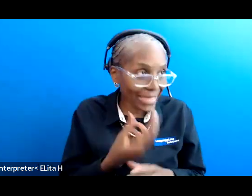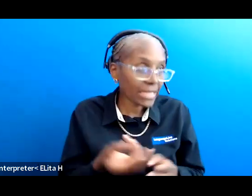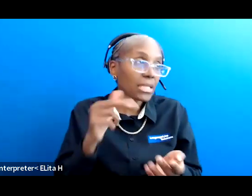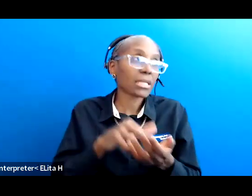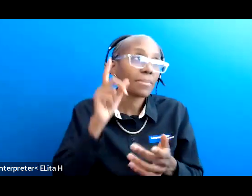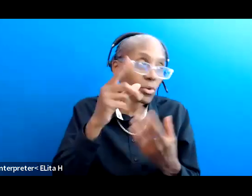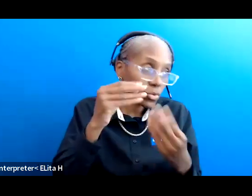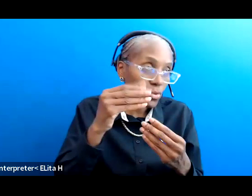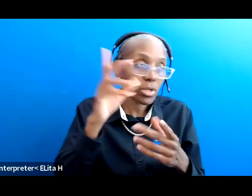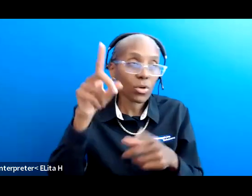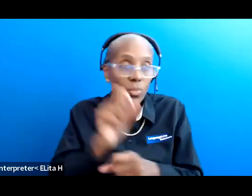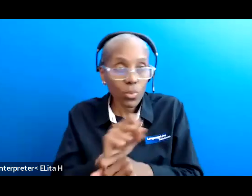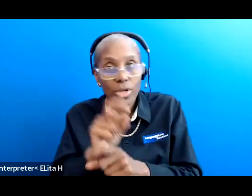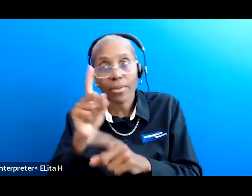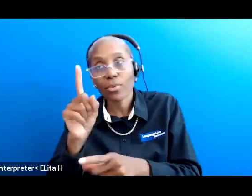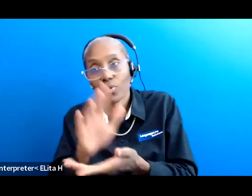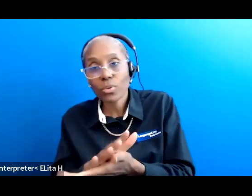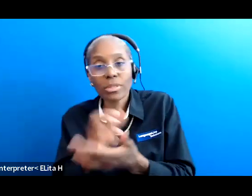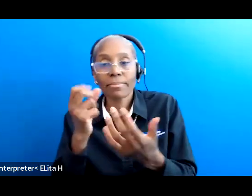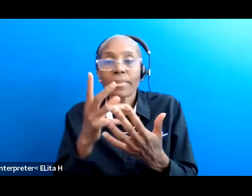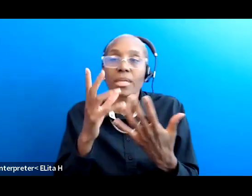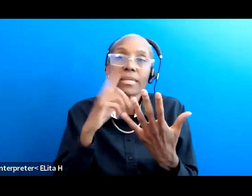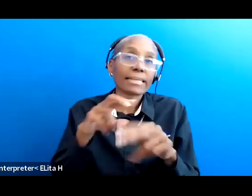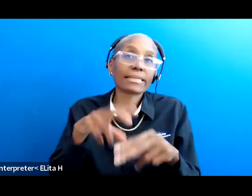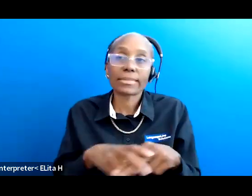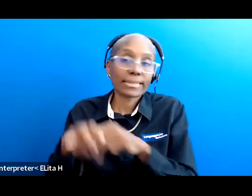I need to go to work. I'm going to school. I need to sit up and be with my family.”